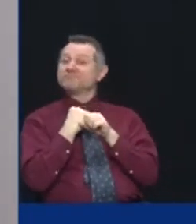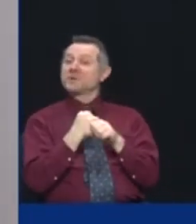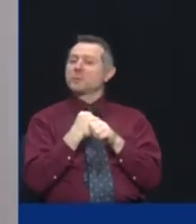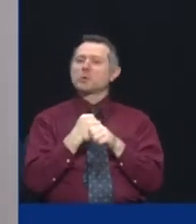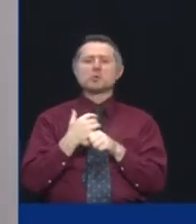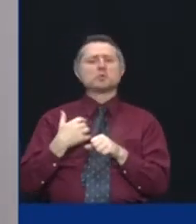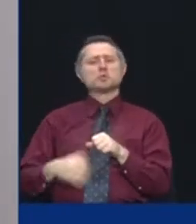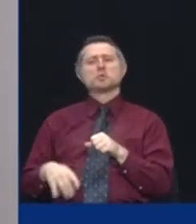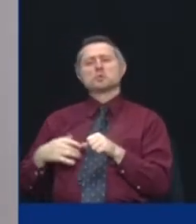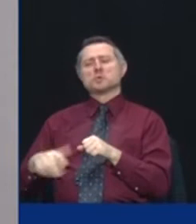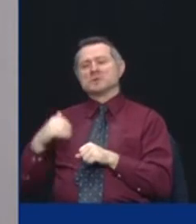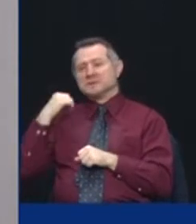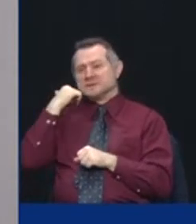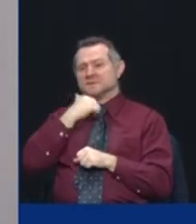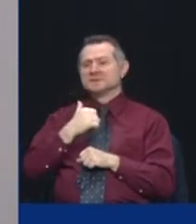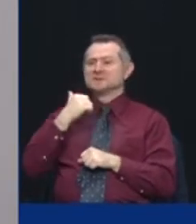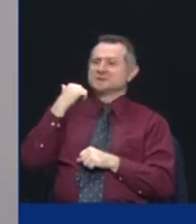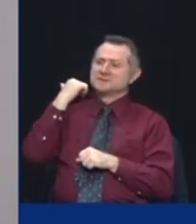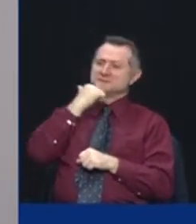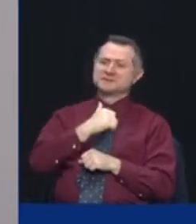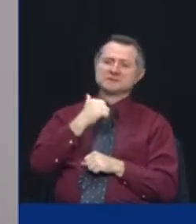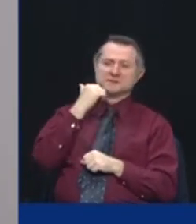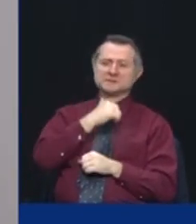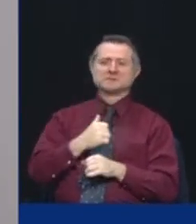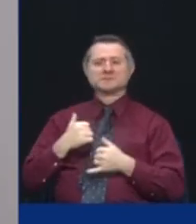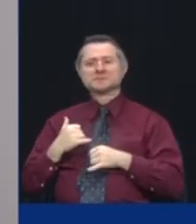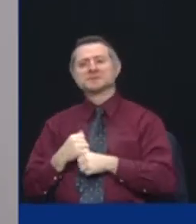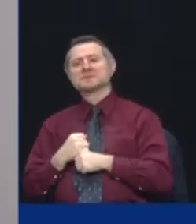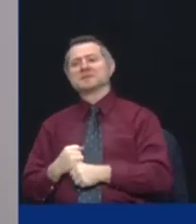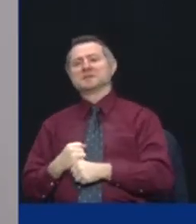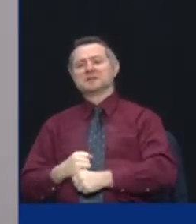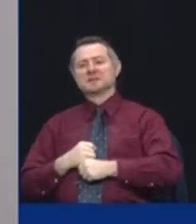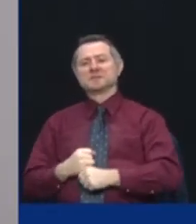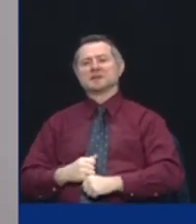AGAIN. SO THANK YOU.